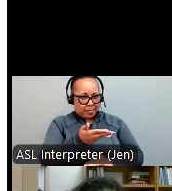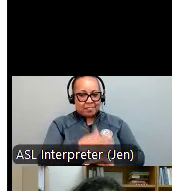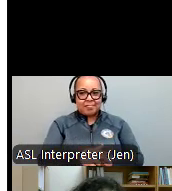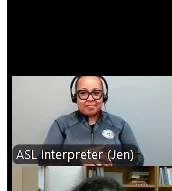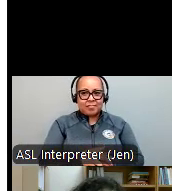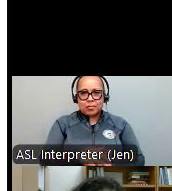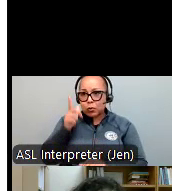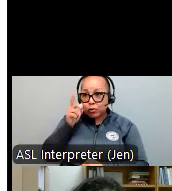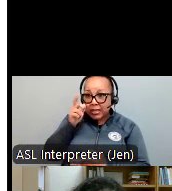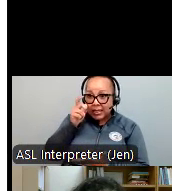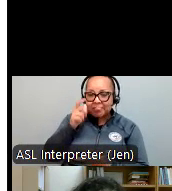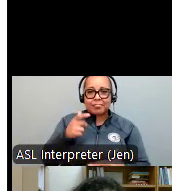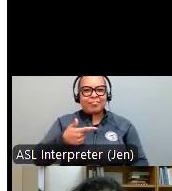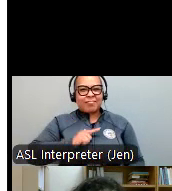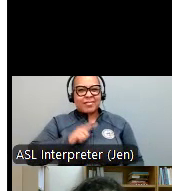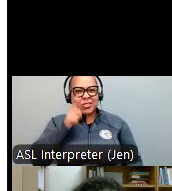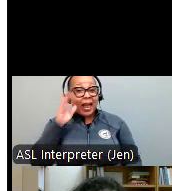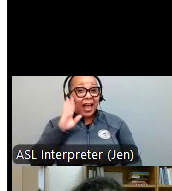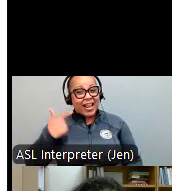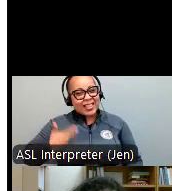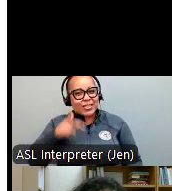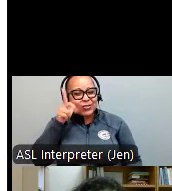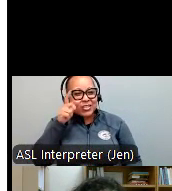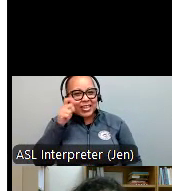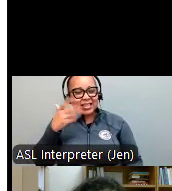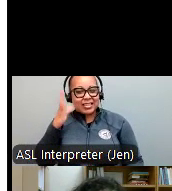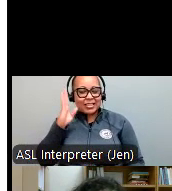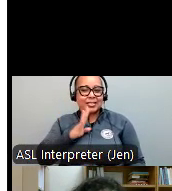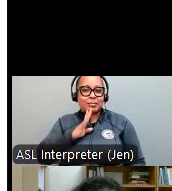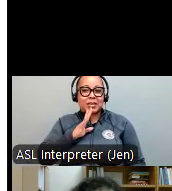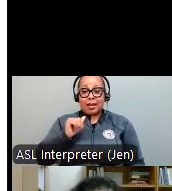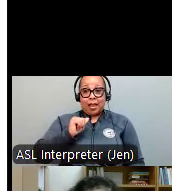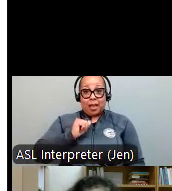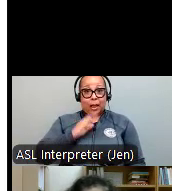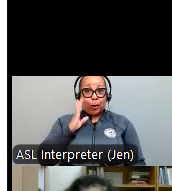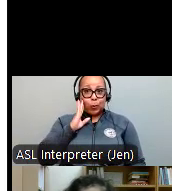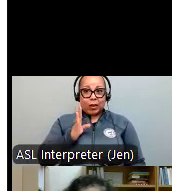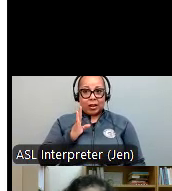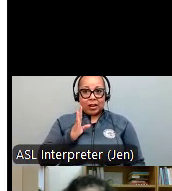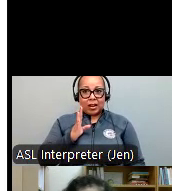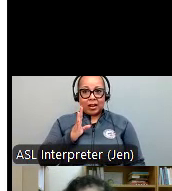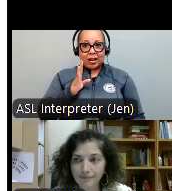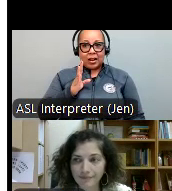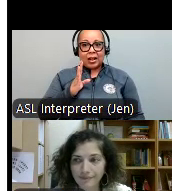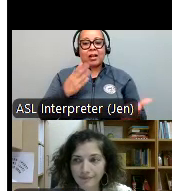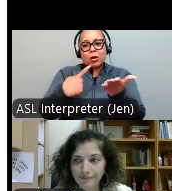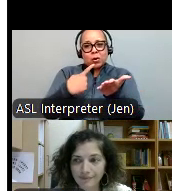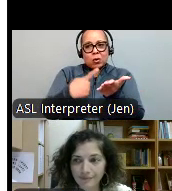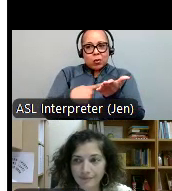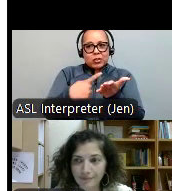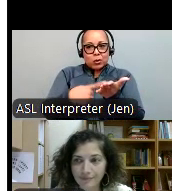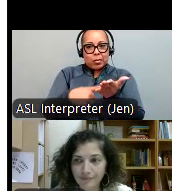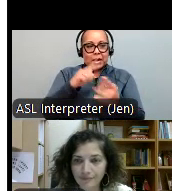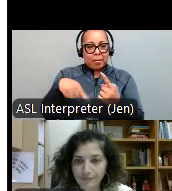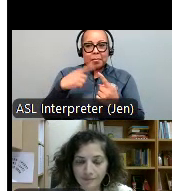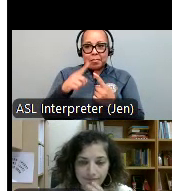Hi, this is Christina speaking. I will go into a little bit about the check-in